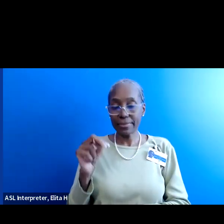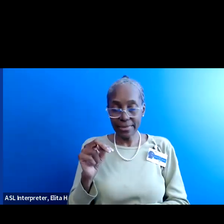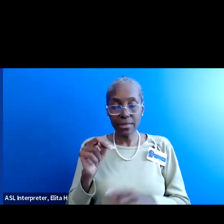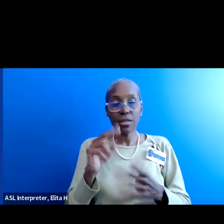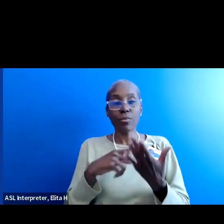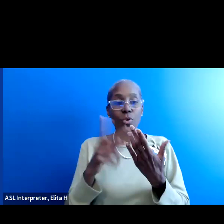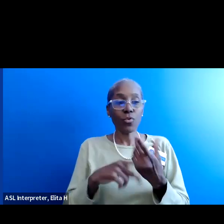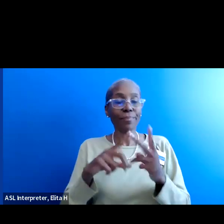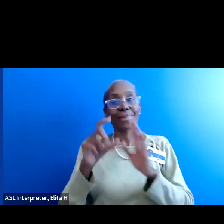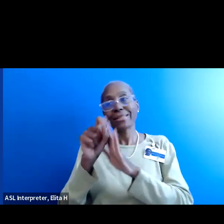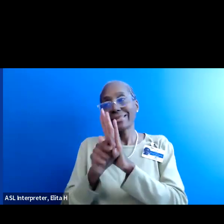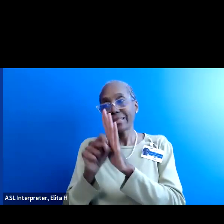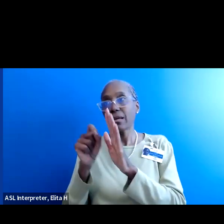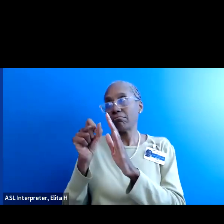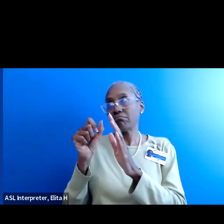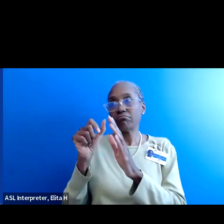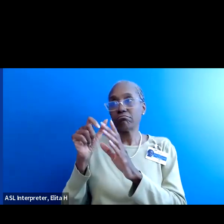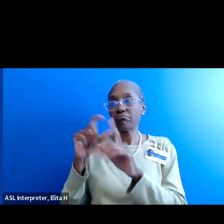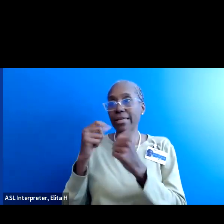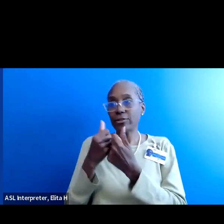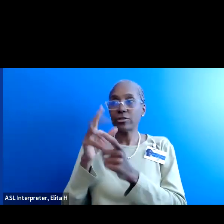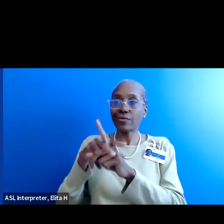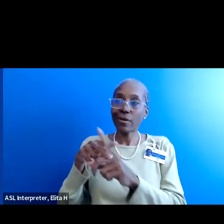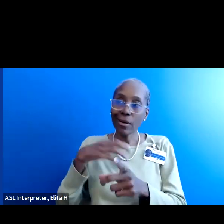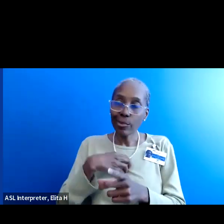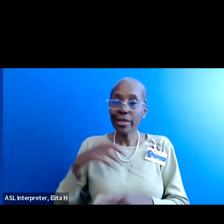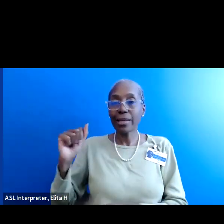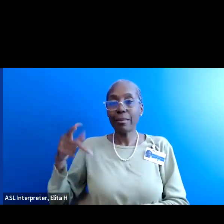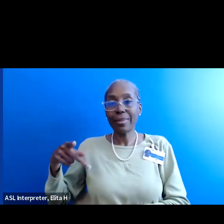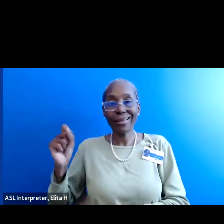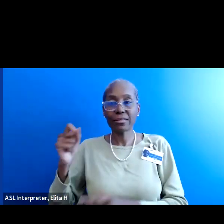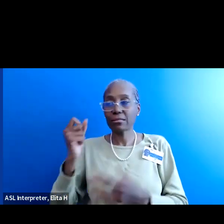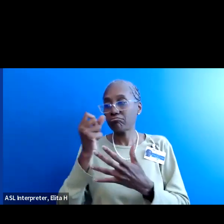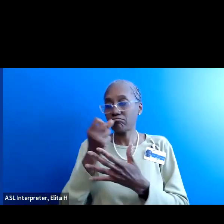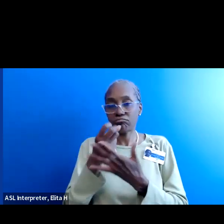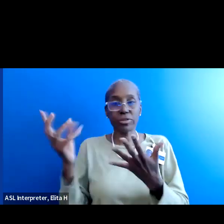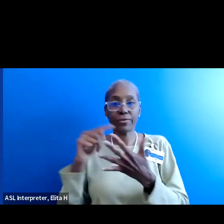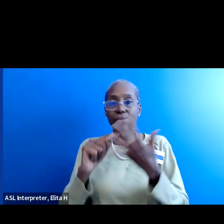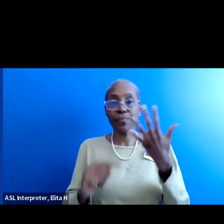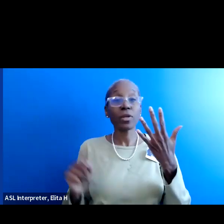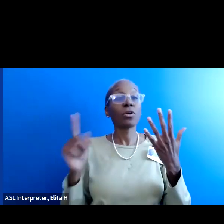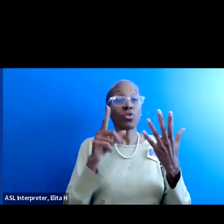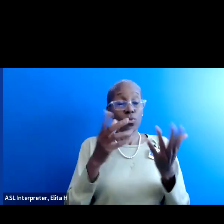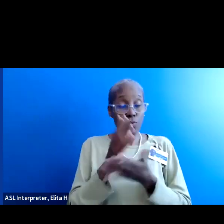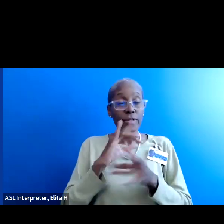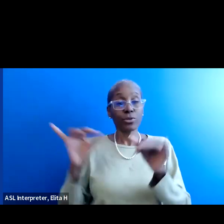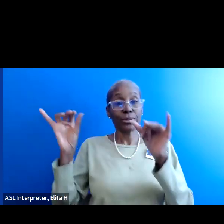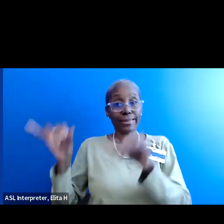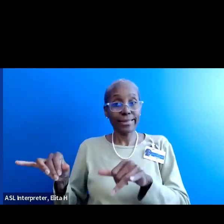to file complaints, APS, and others. You also have the right to stay in the facility and not be discharged or